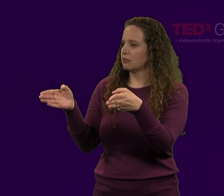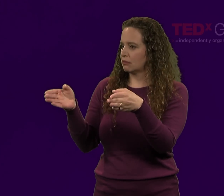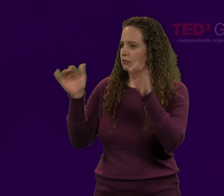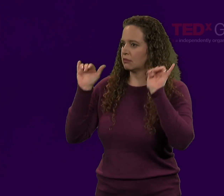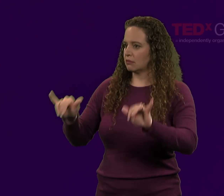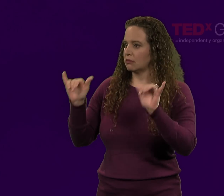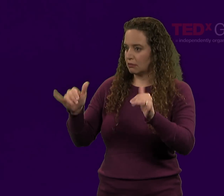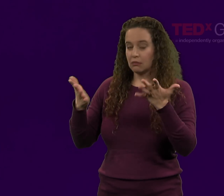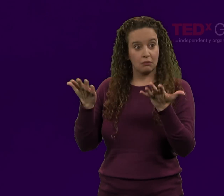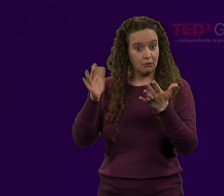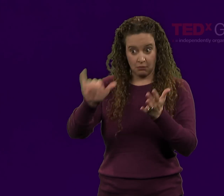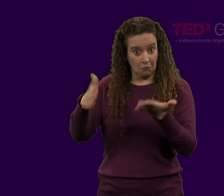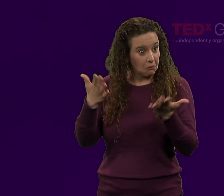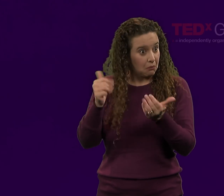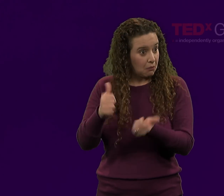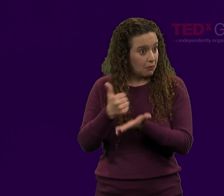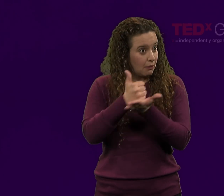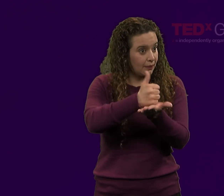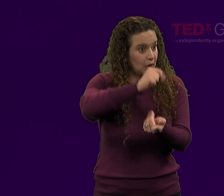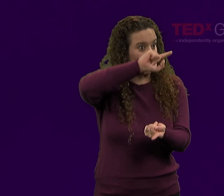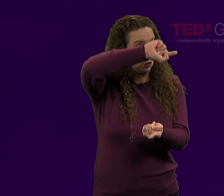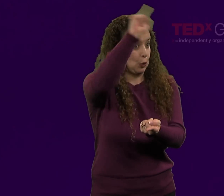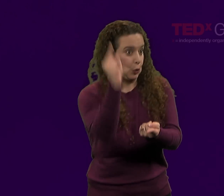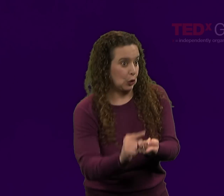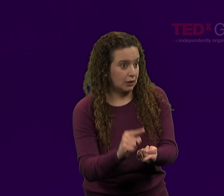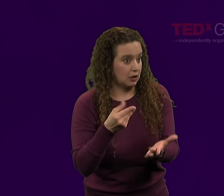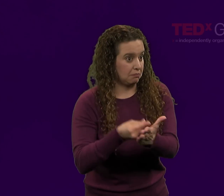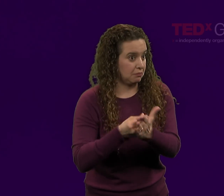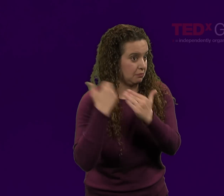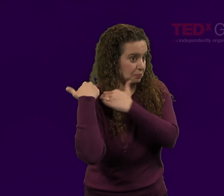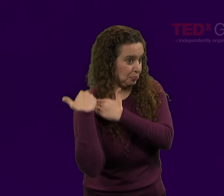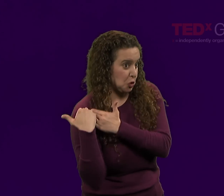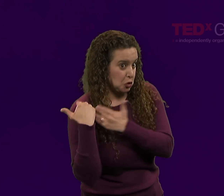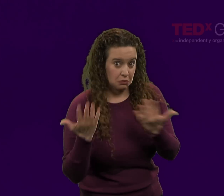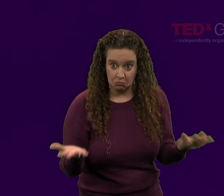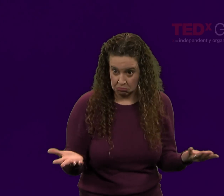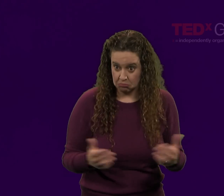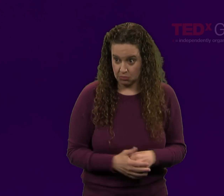but if we shift that focus, shift that paradigm, I believe we can propose an idea